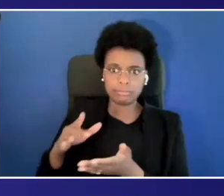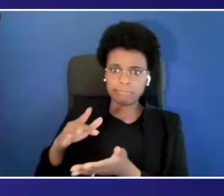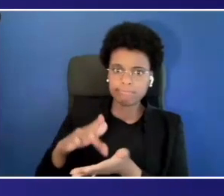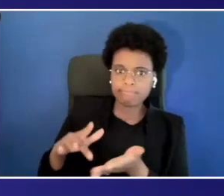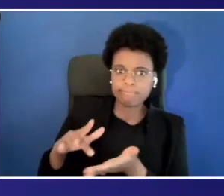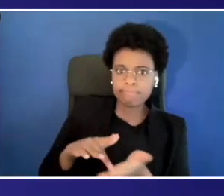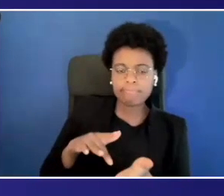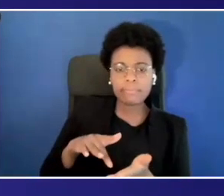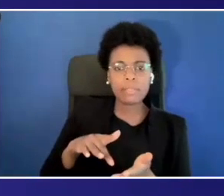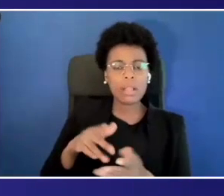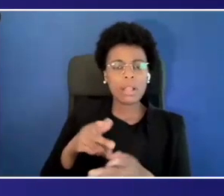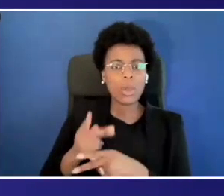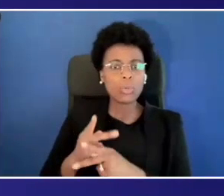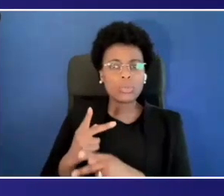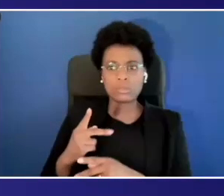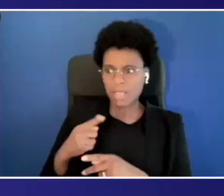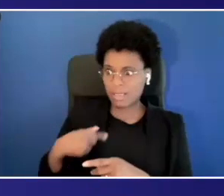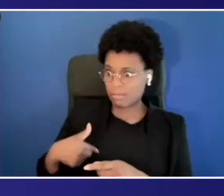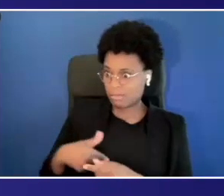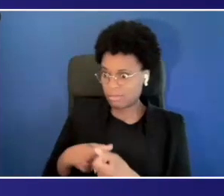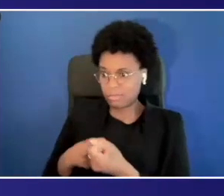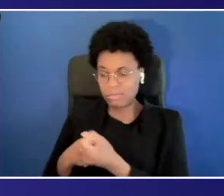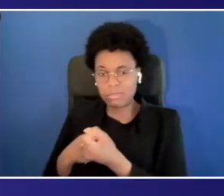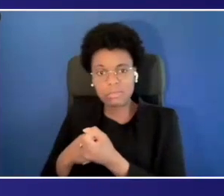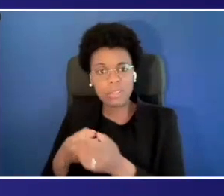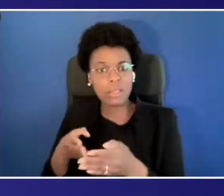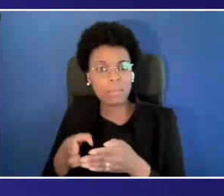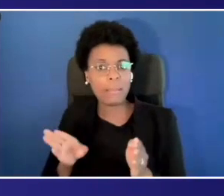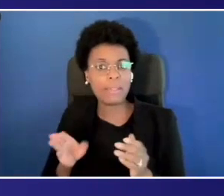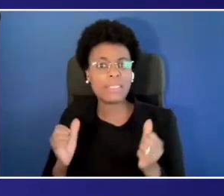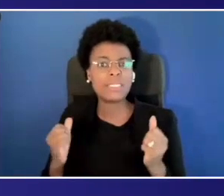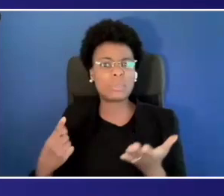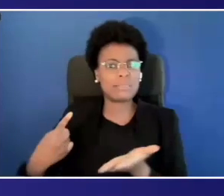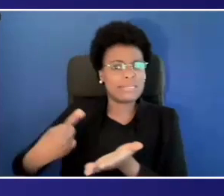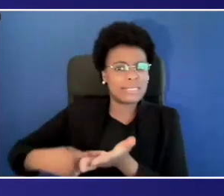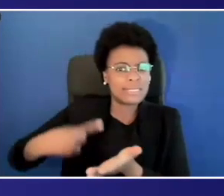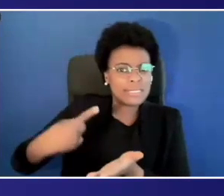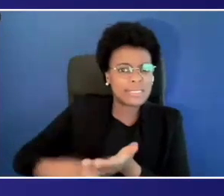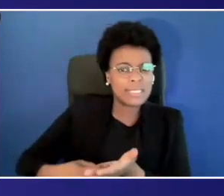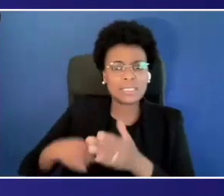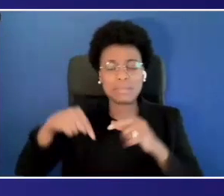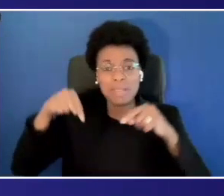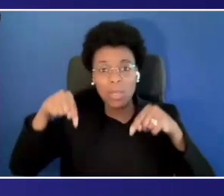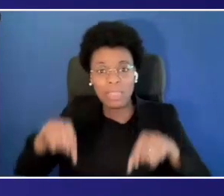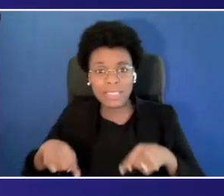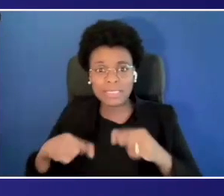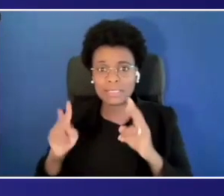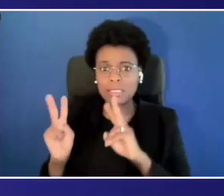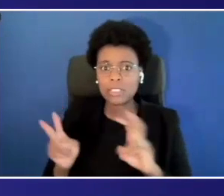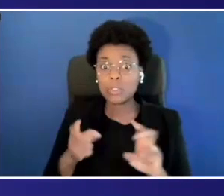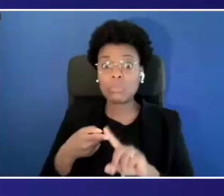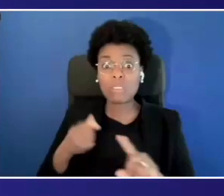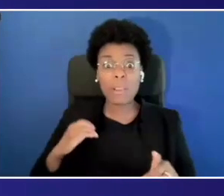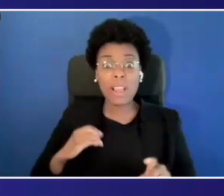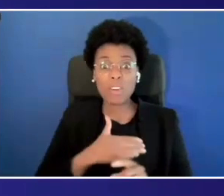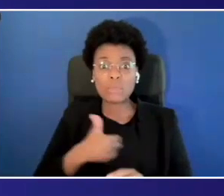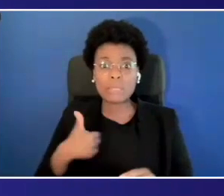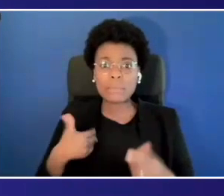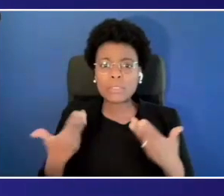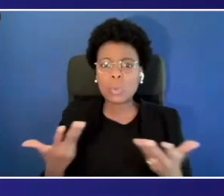So much of the discourse around student loans. And forgiveness from our own Congress members has been what it costs the taxpayer.